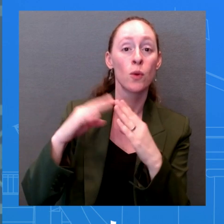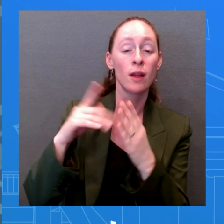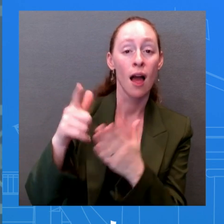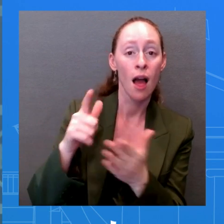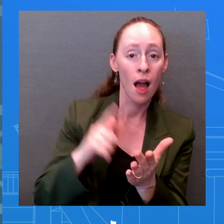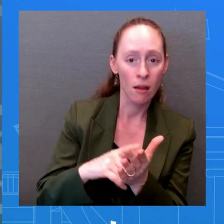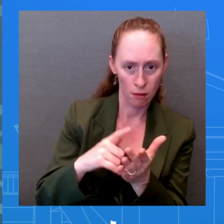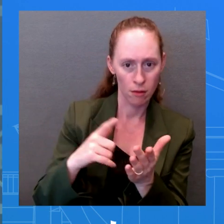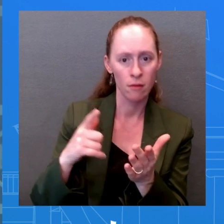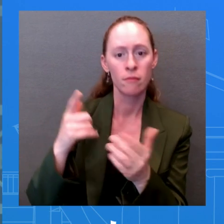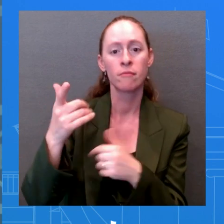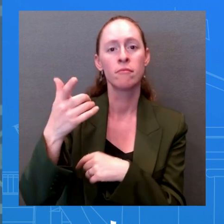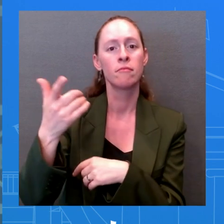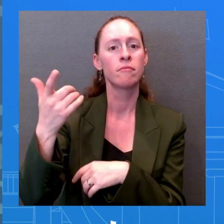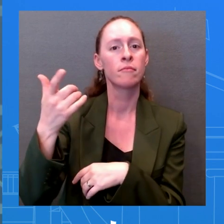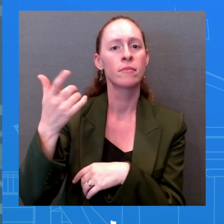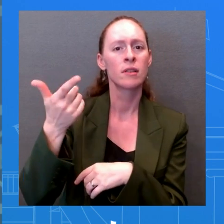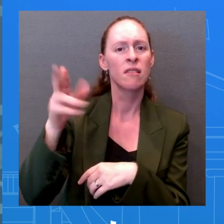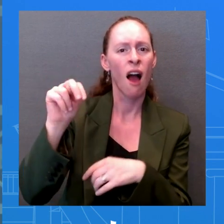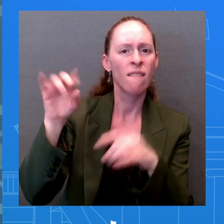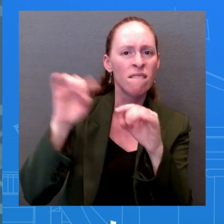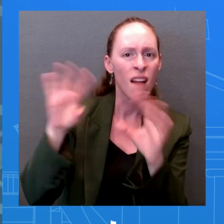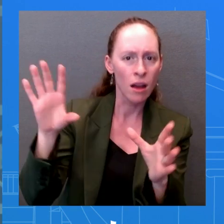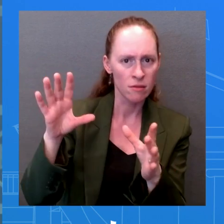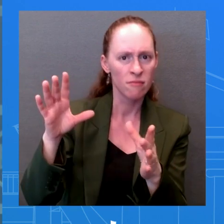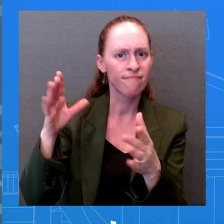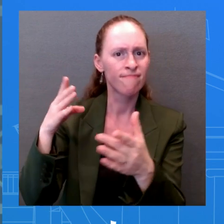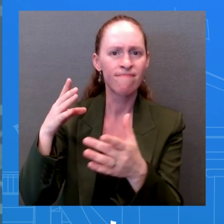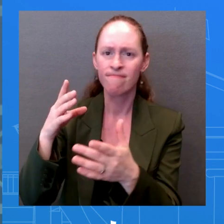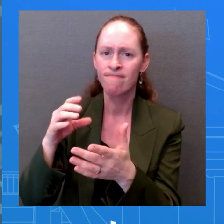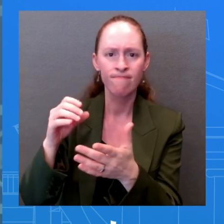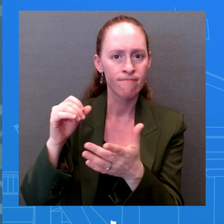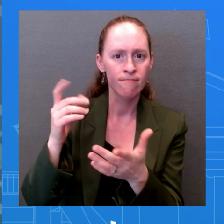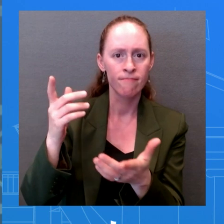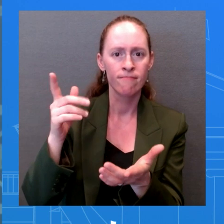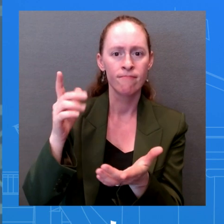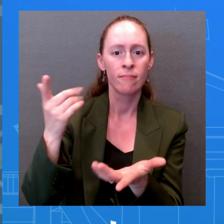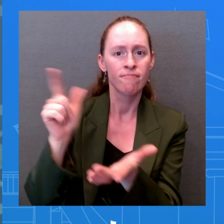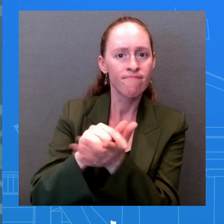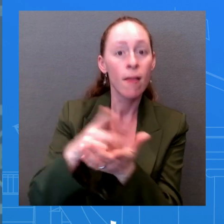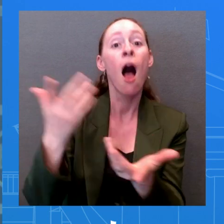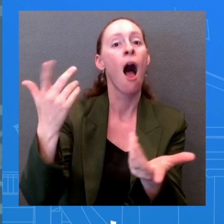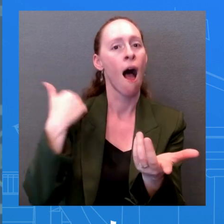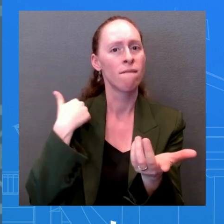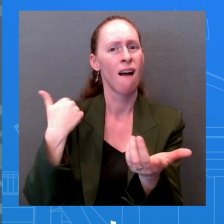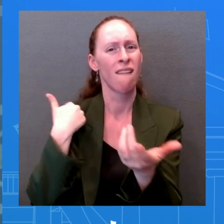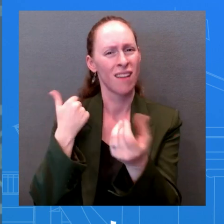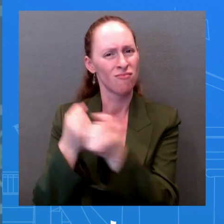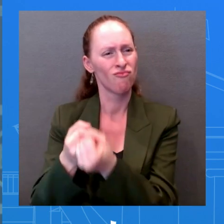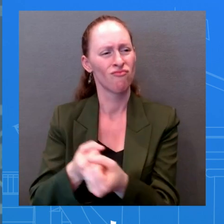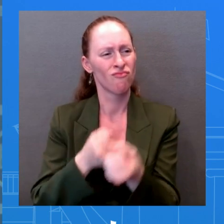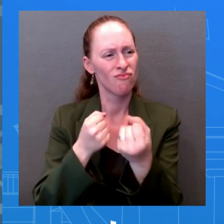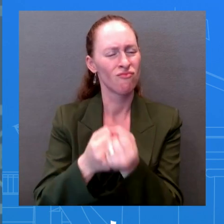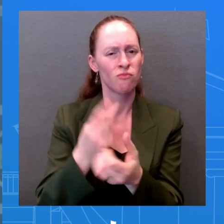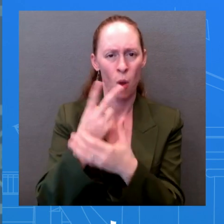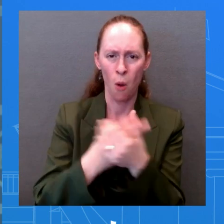So the President is hosting this event to highlight that the vast majority of Americans, despite our myriad of differences,